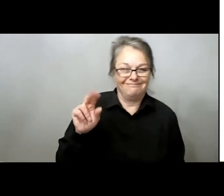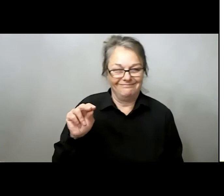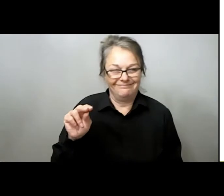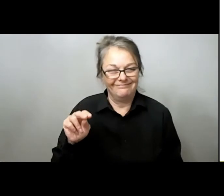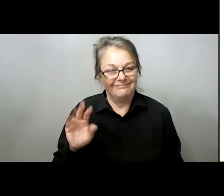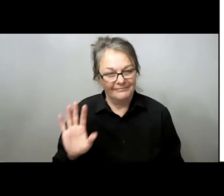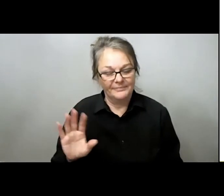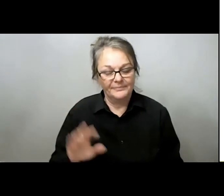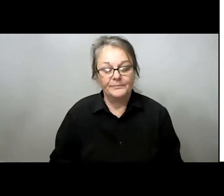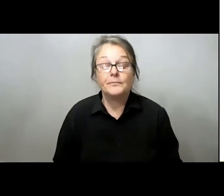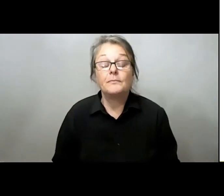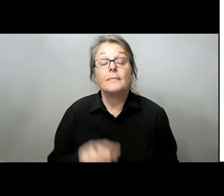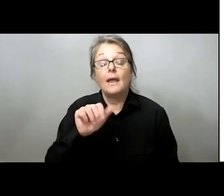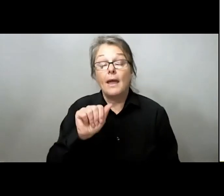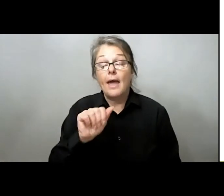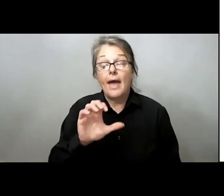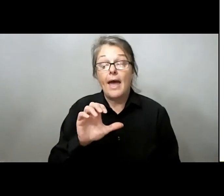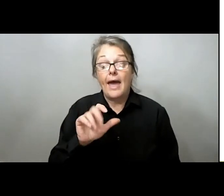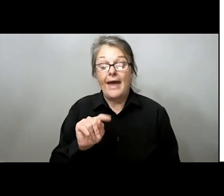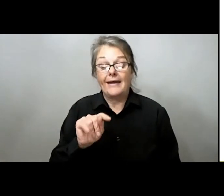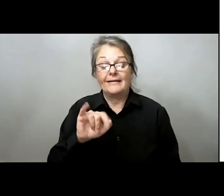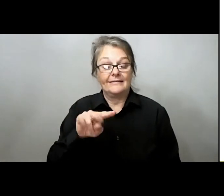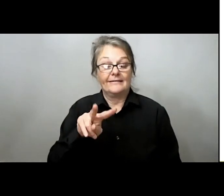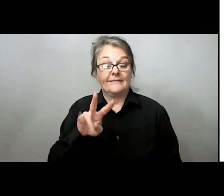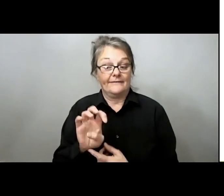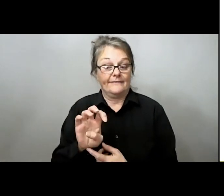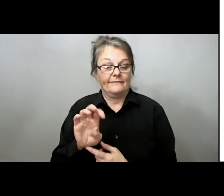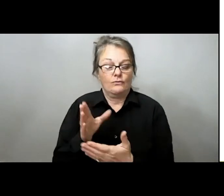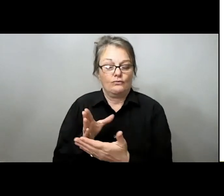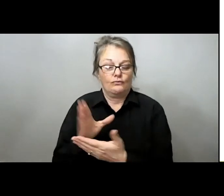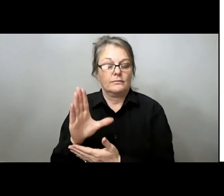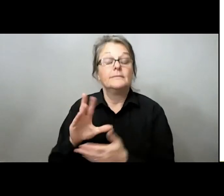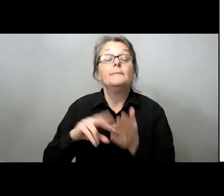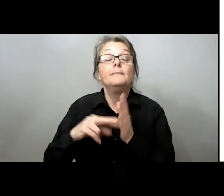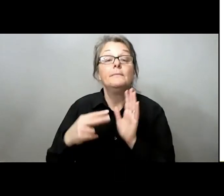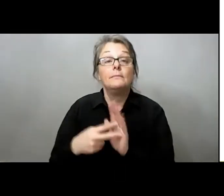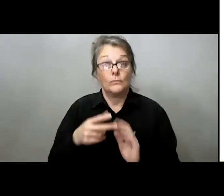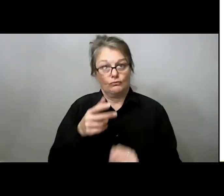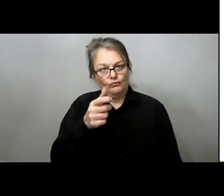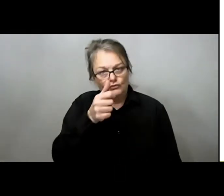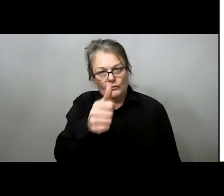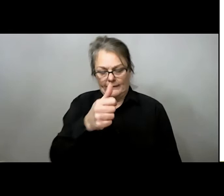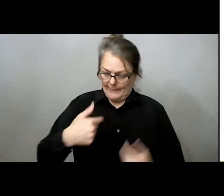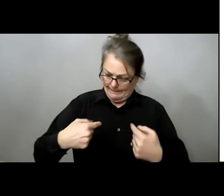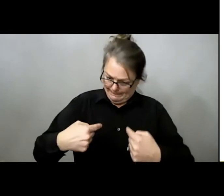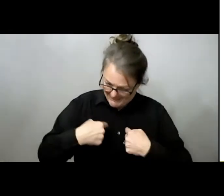ACTIVE RIGHTS, RIGHTS WHERE YOU CAN SEEK AN INDIVIDUAL REMEDY